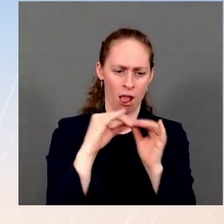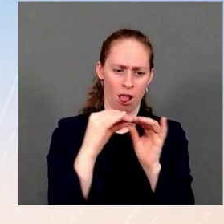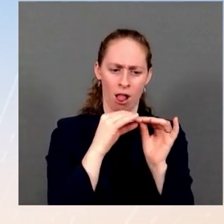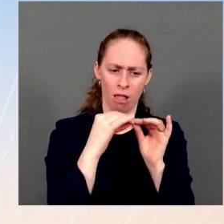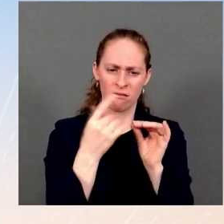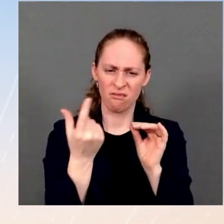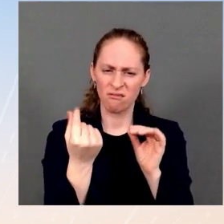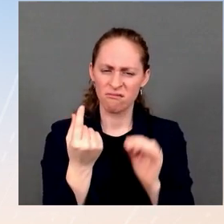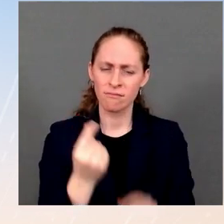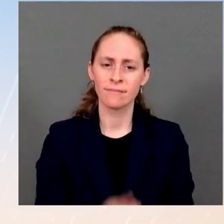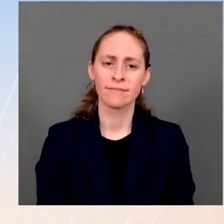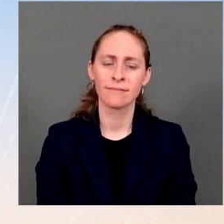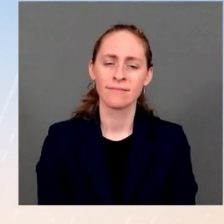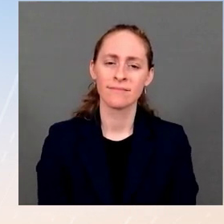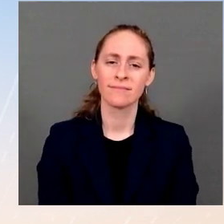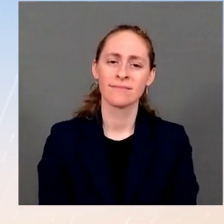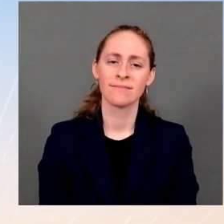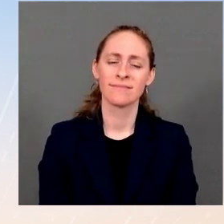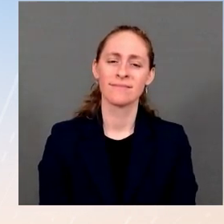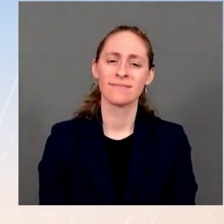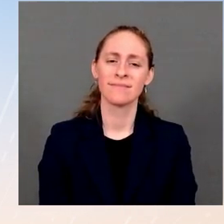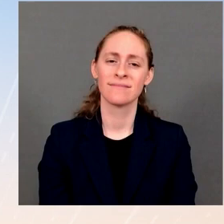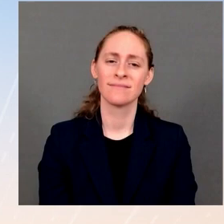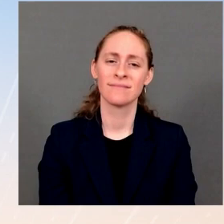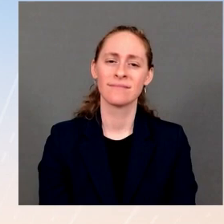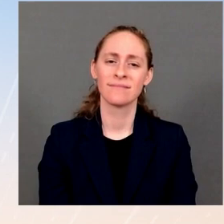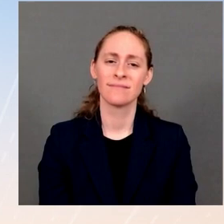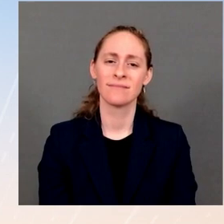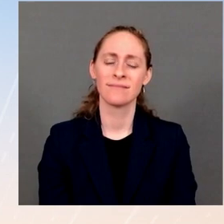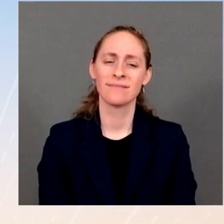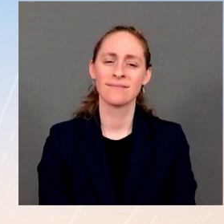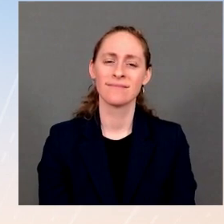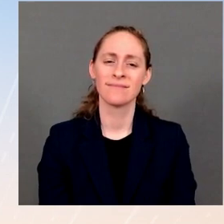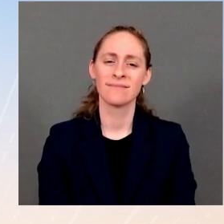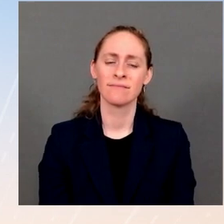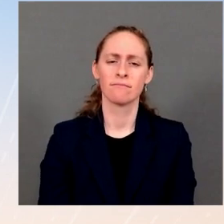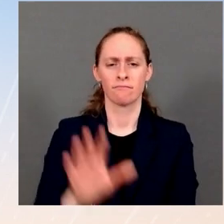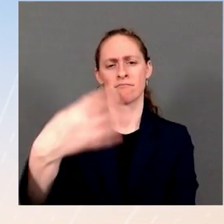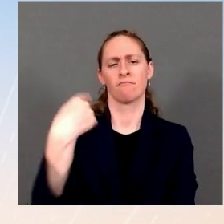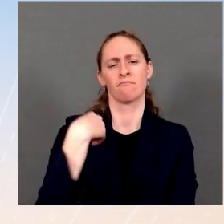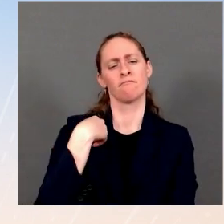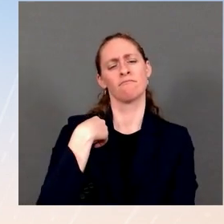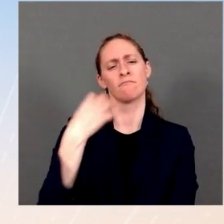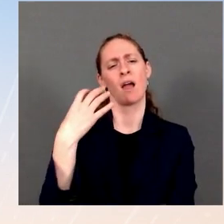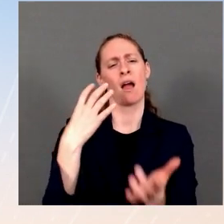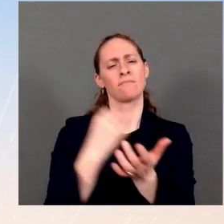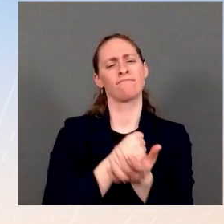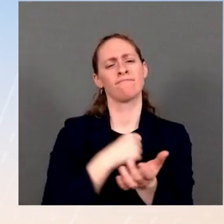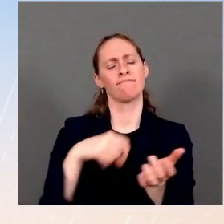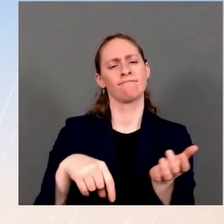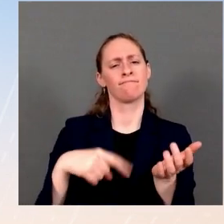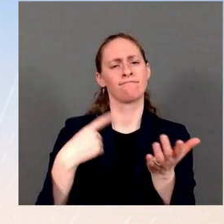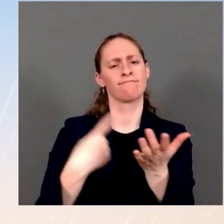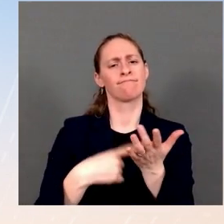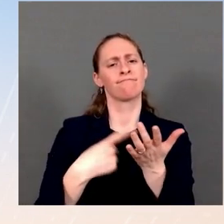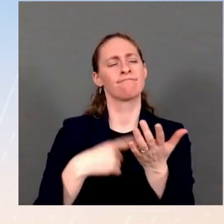has passed several of the most impactful economic legislation in American history. He turned around a failing COVID response